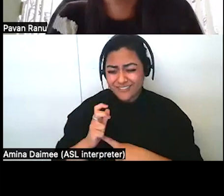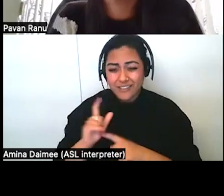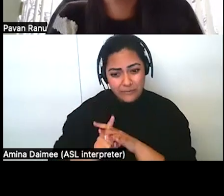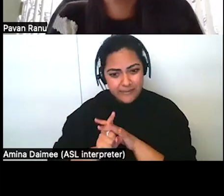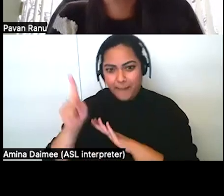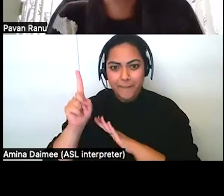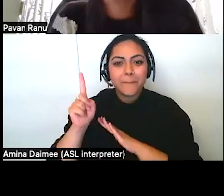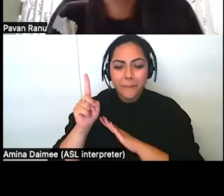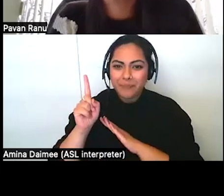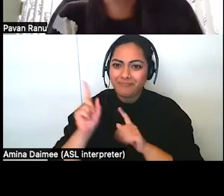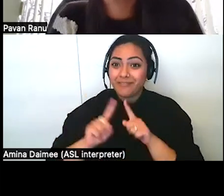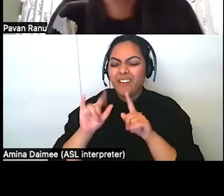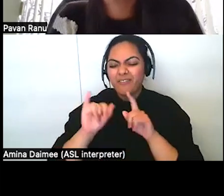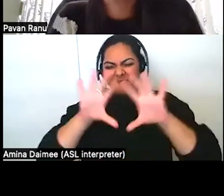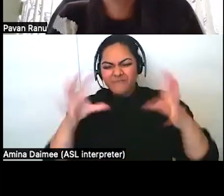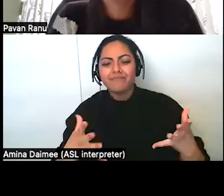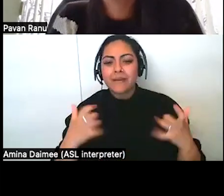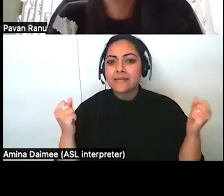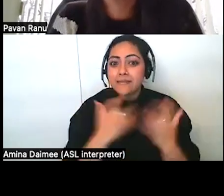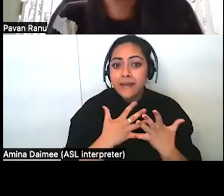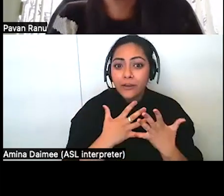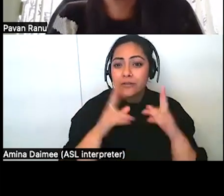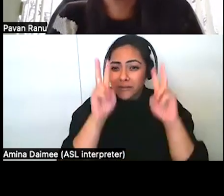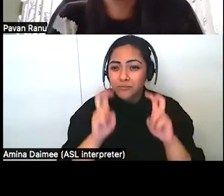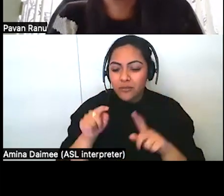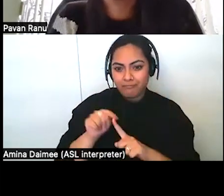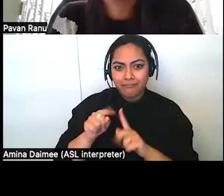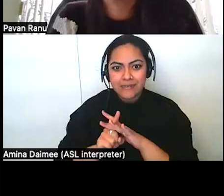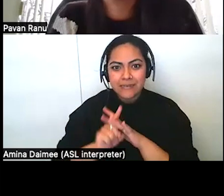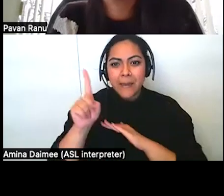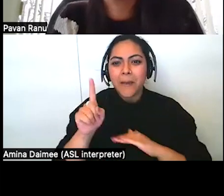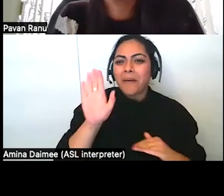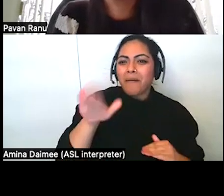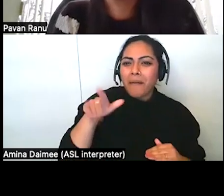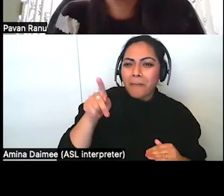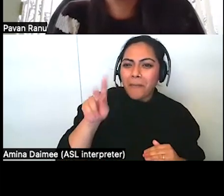Pavan, are you seeing anything around people's escapist tendencies around fantasy?